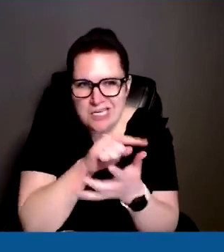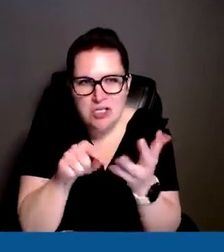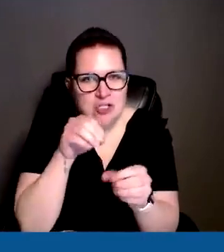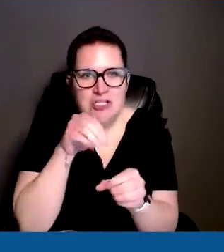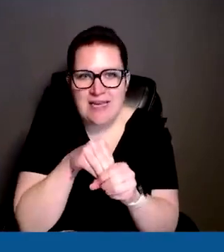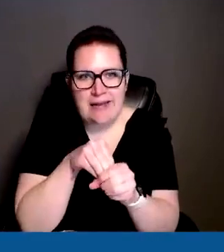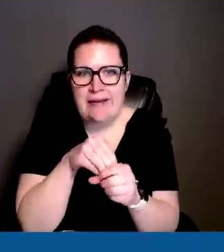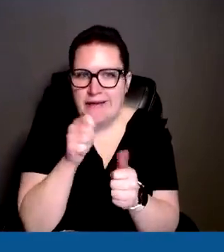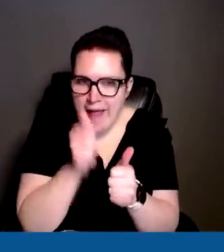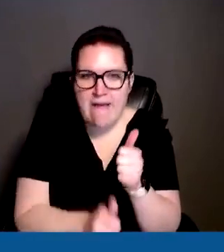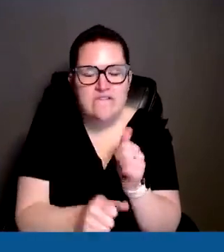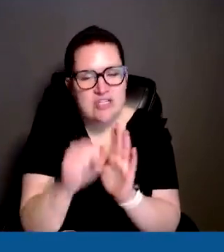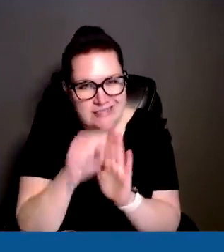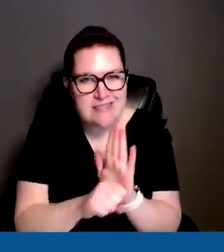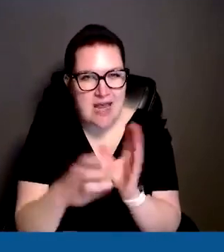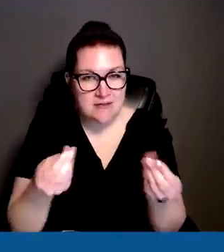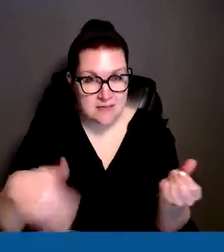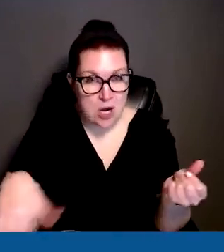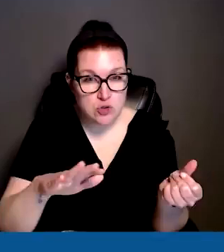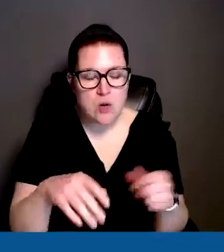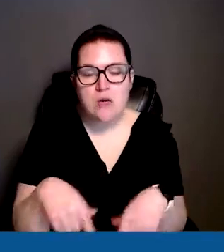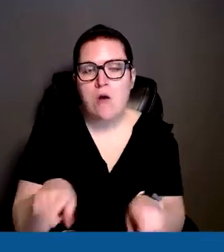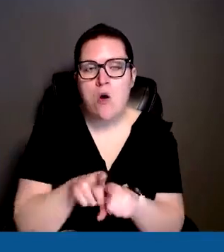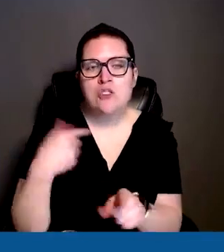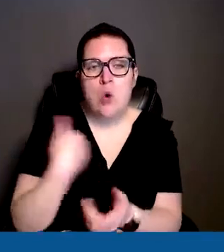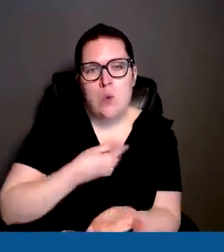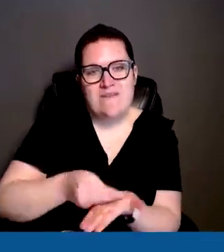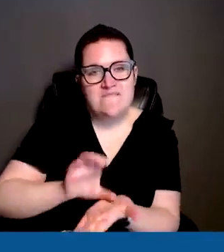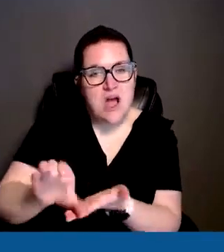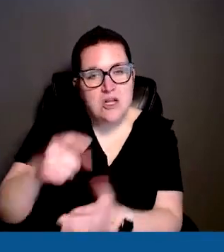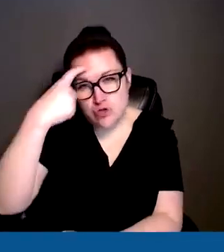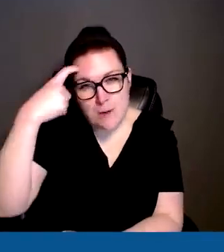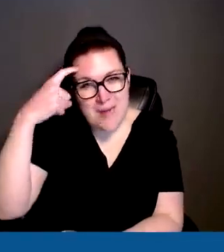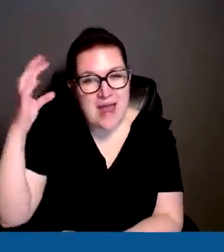We also fund traumatic brain injury state partnership grants in 31 states.